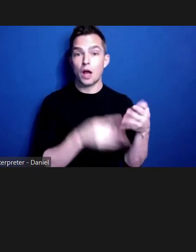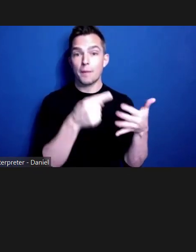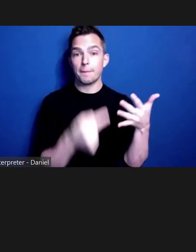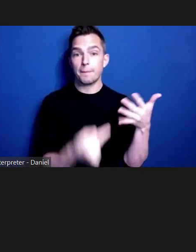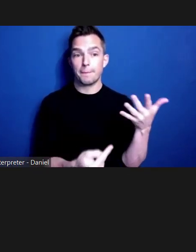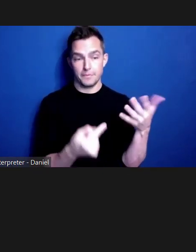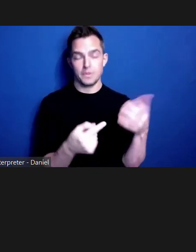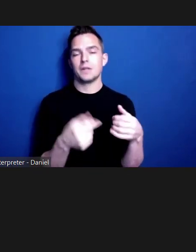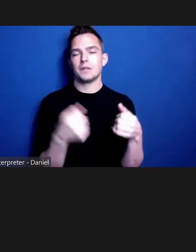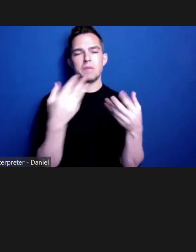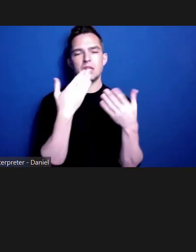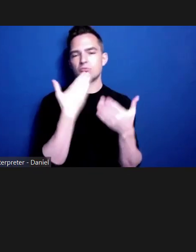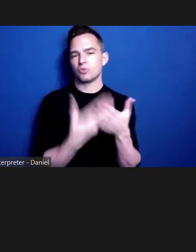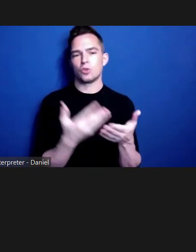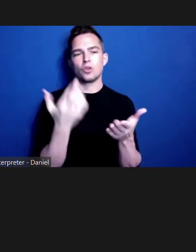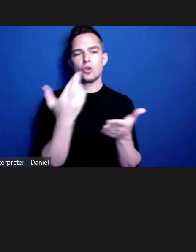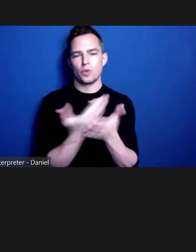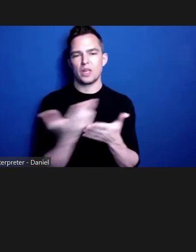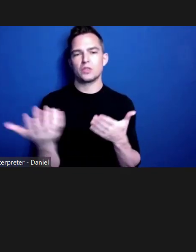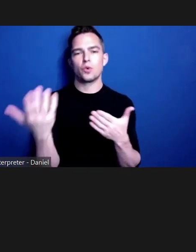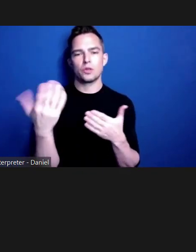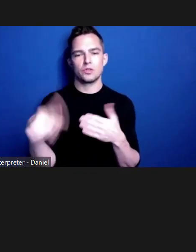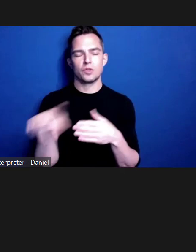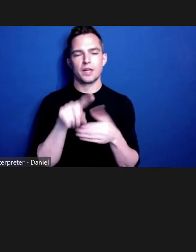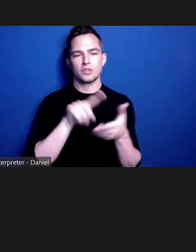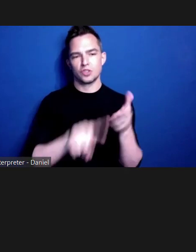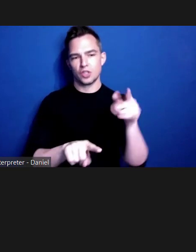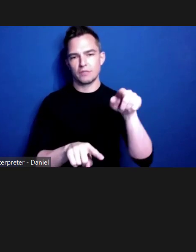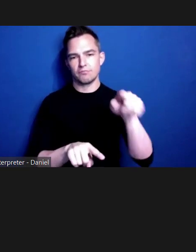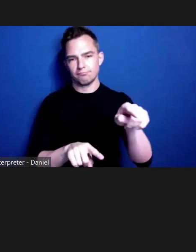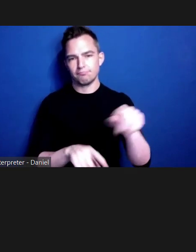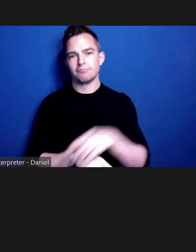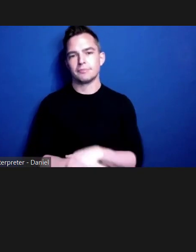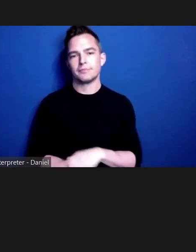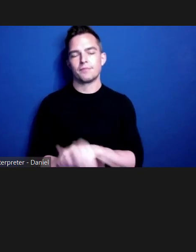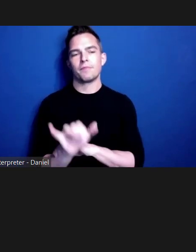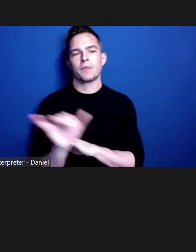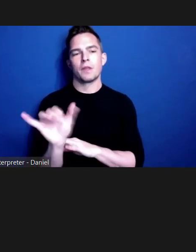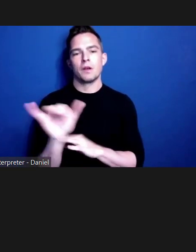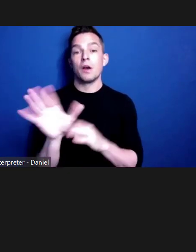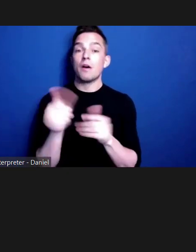out as well.